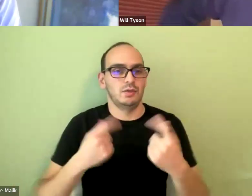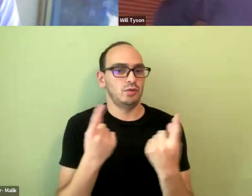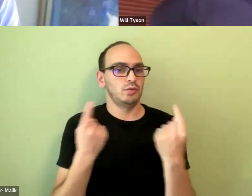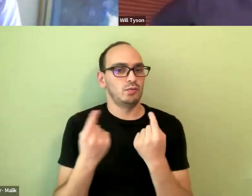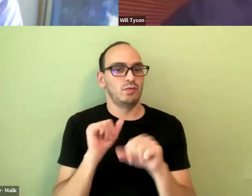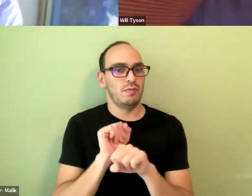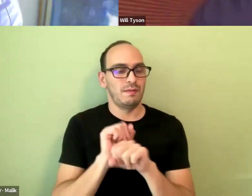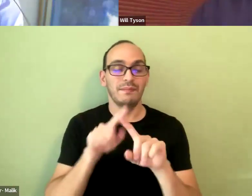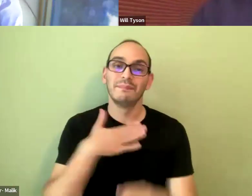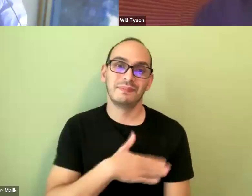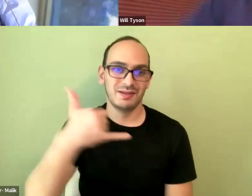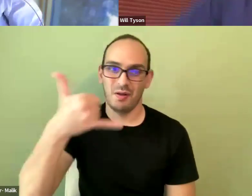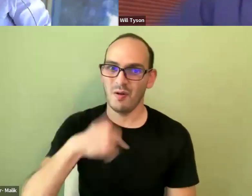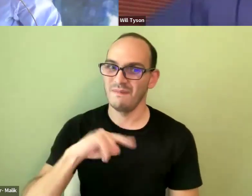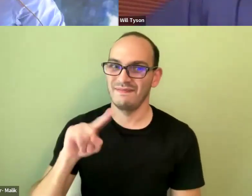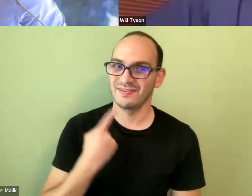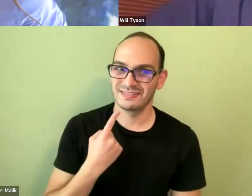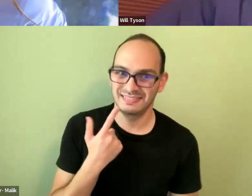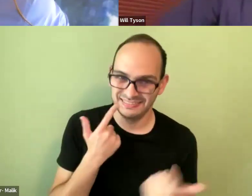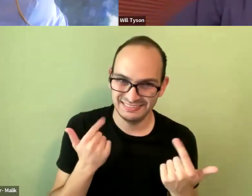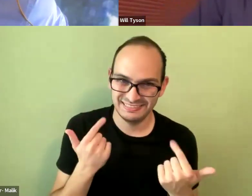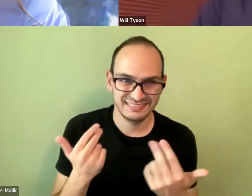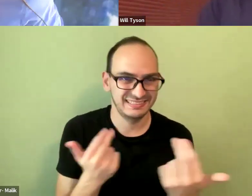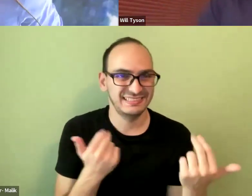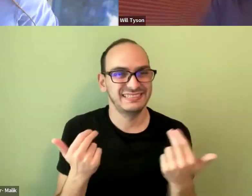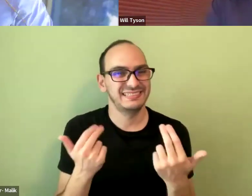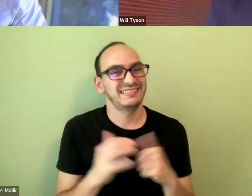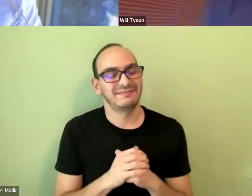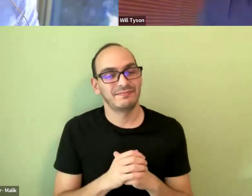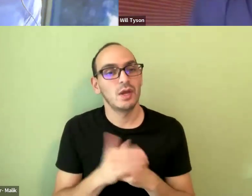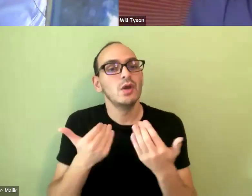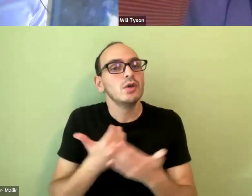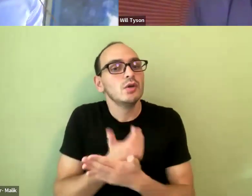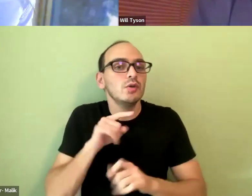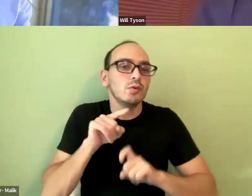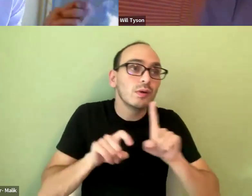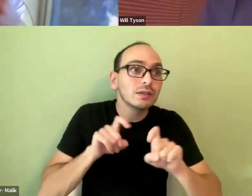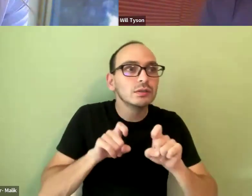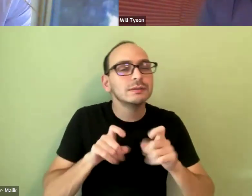New questions and inquiries I'm also really